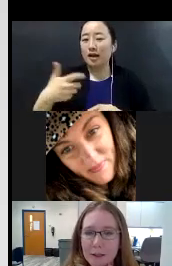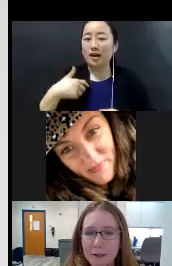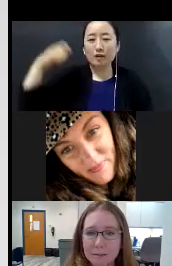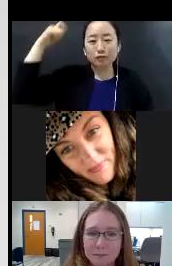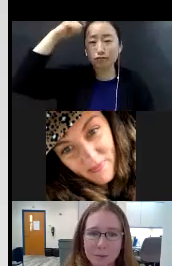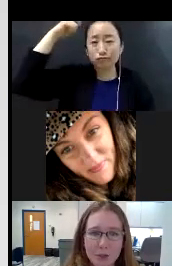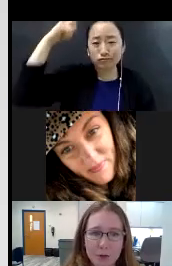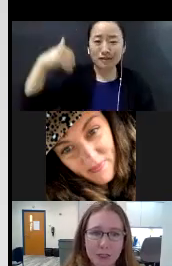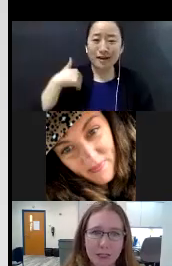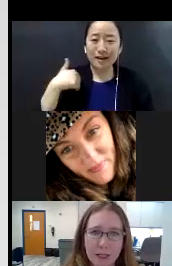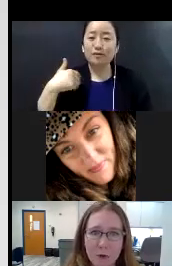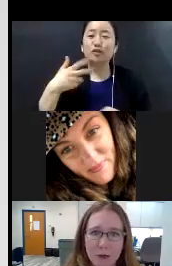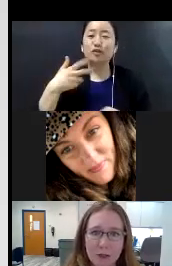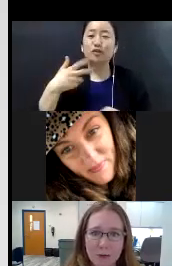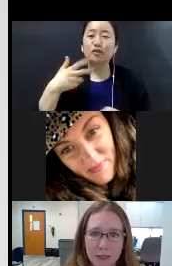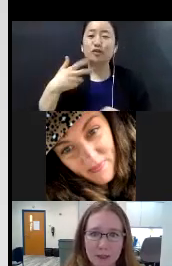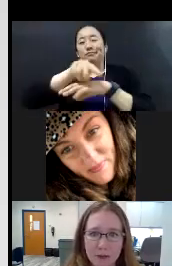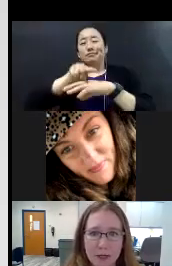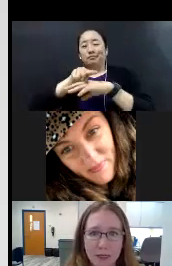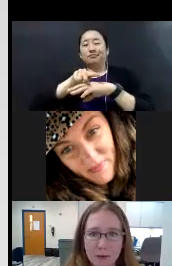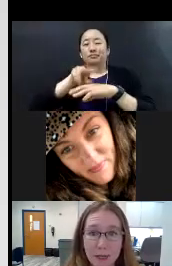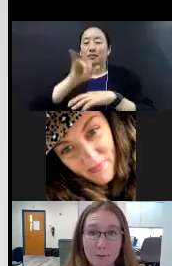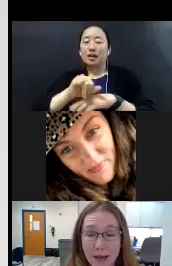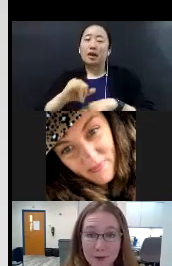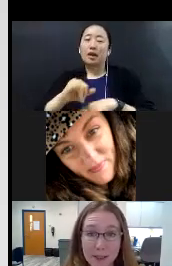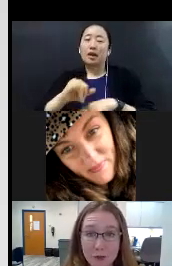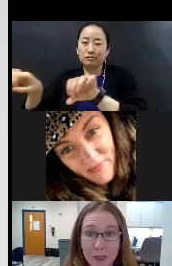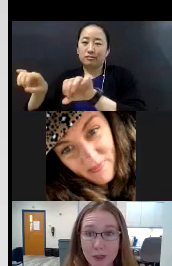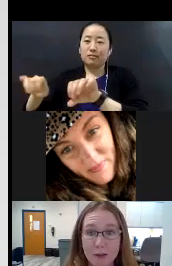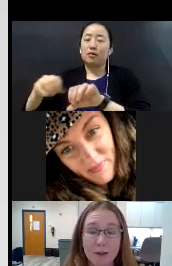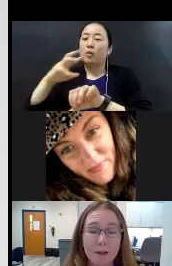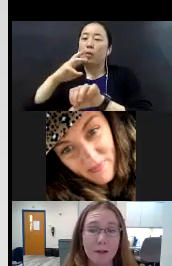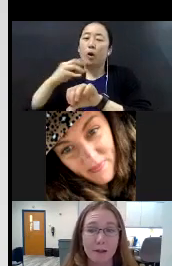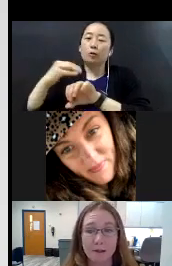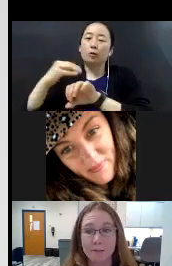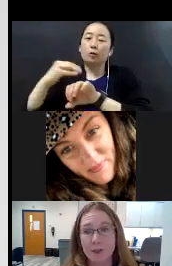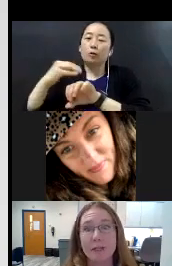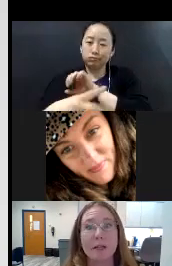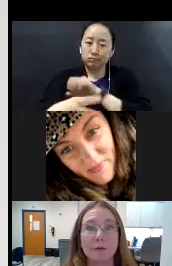CONNECT WATER AND DO A BATH BED SITUATION BEING